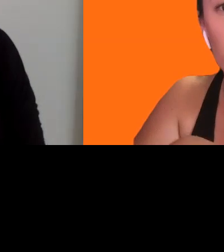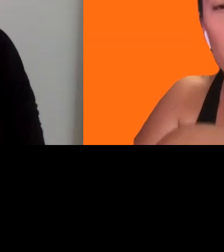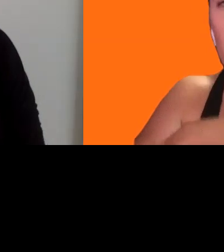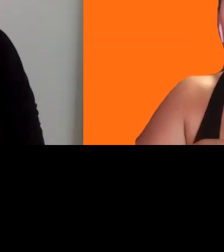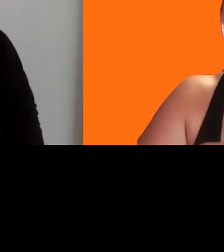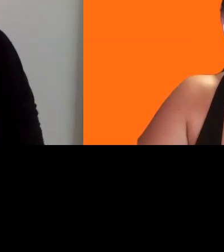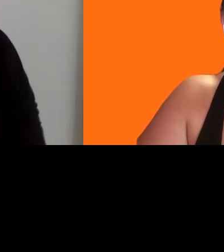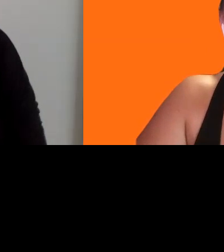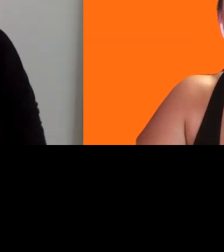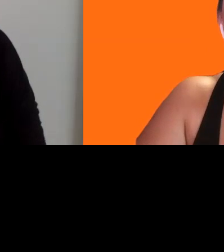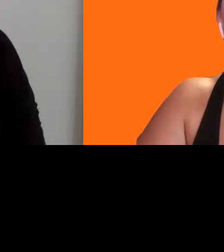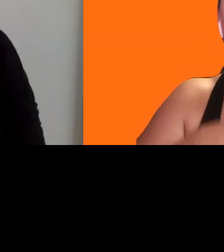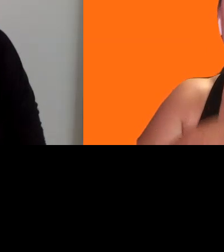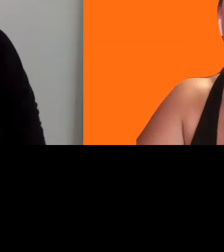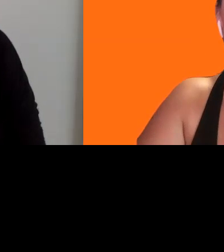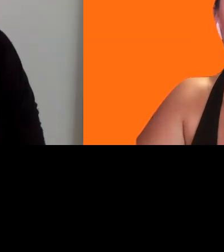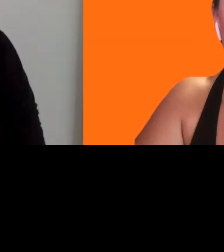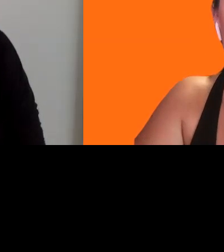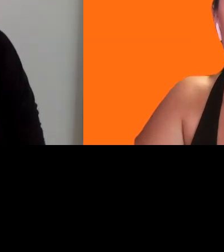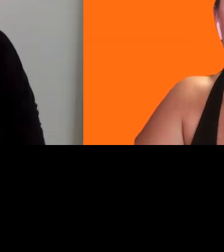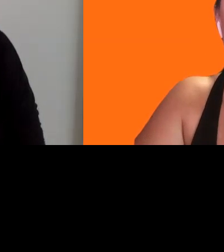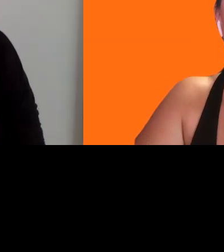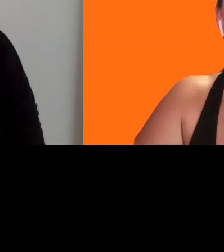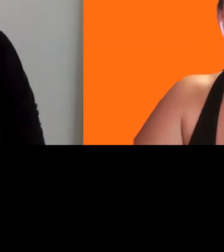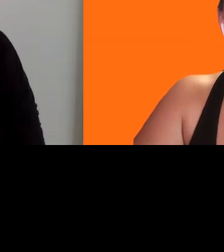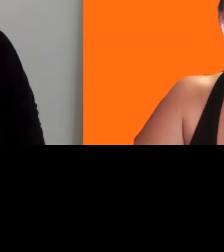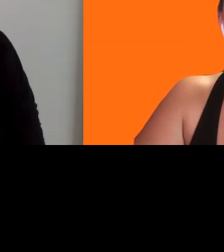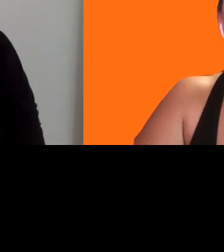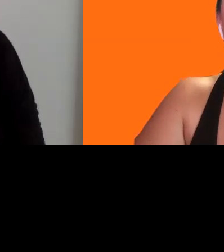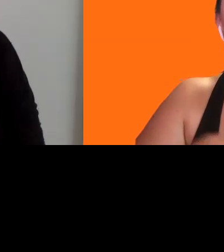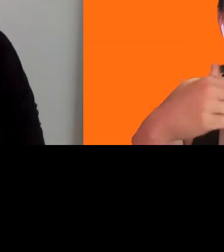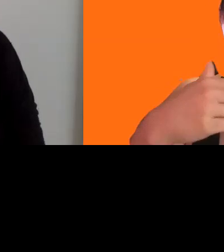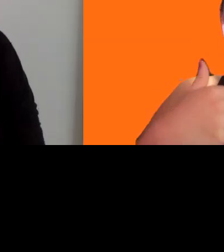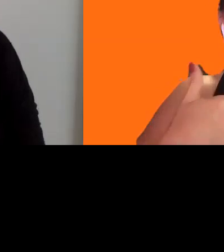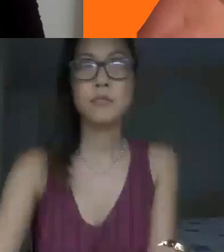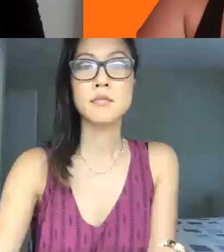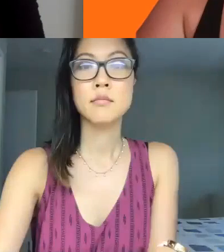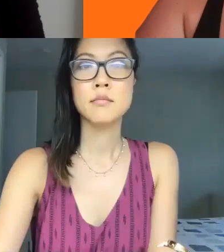that you connected to that you lifted up today and to Candace